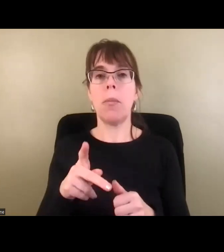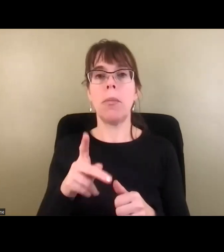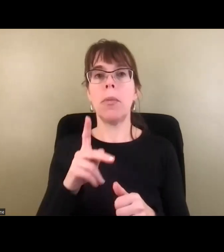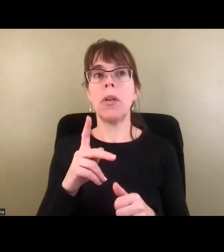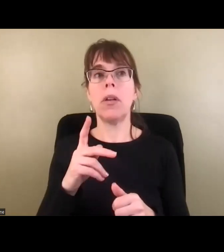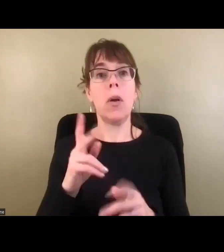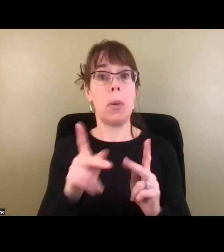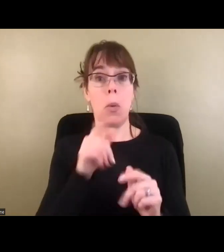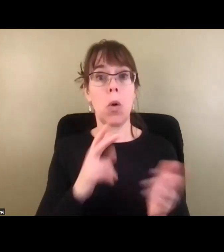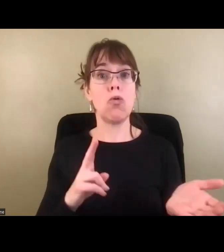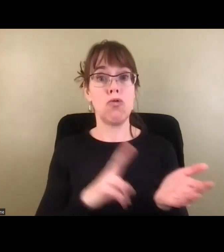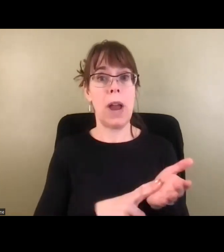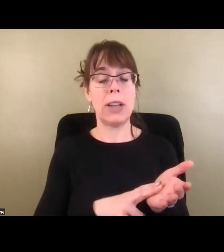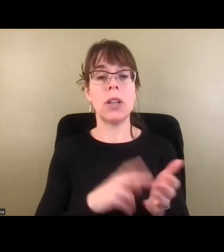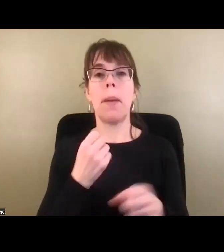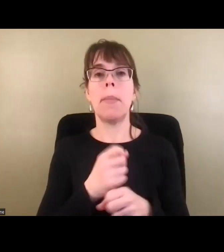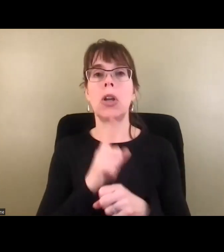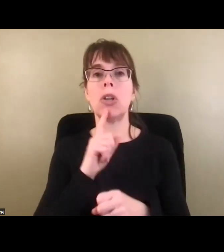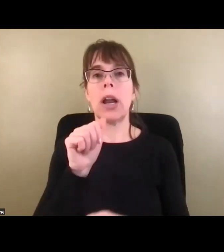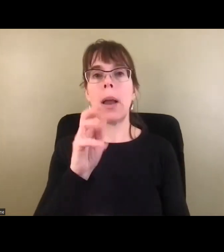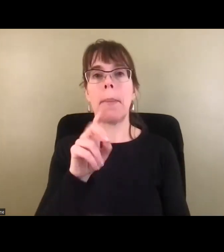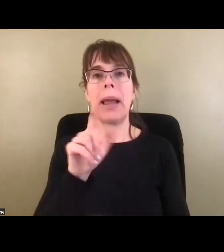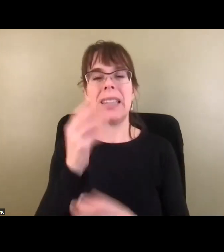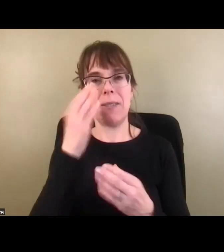who registered, I'll make sure that Amanda's information and as well as Cobalt website